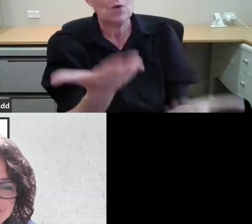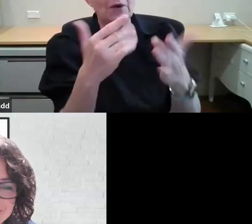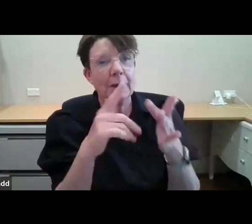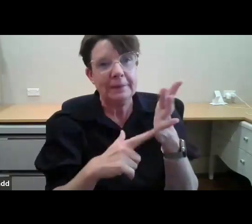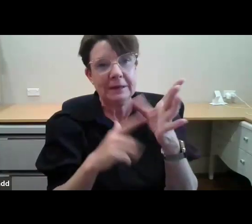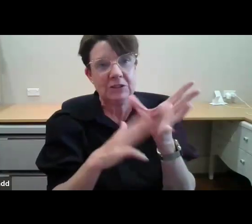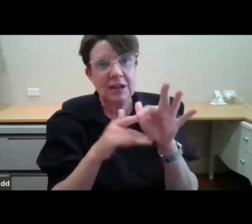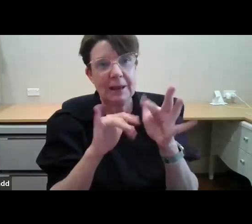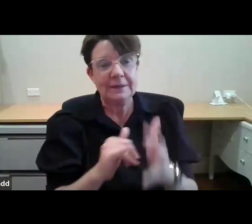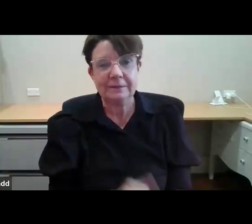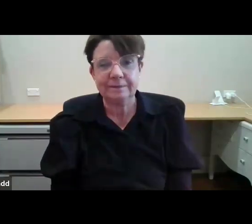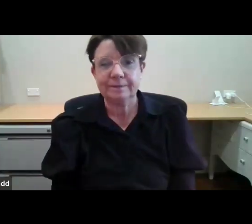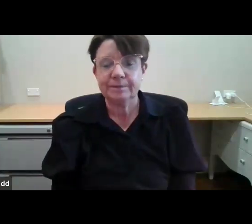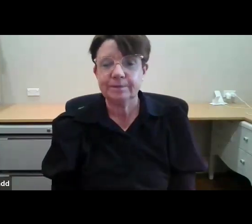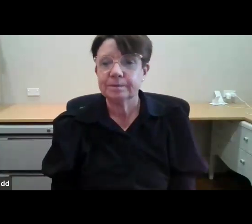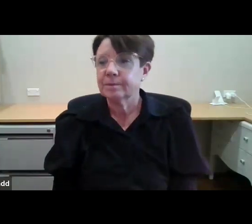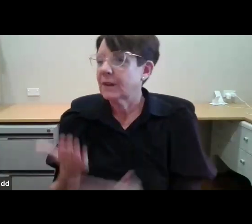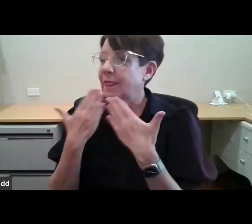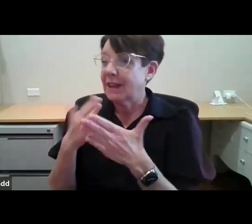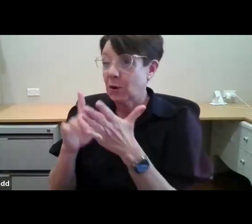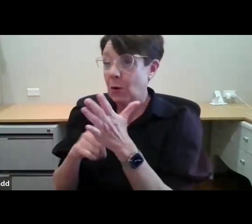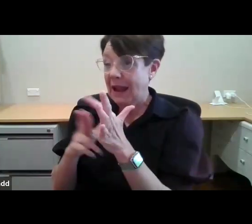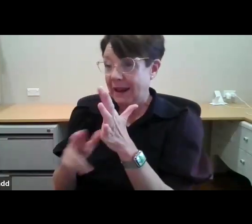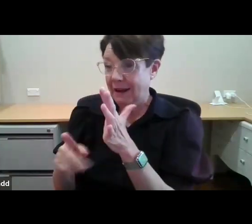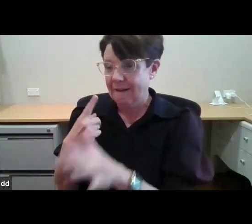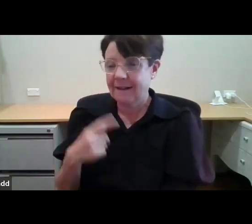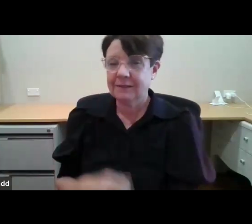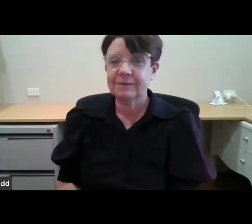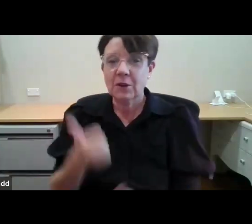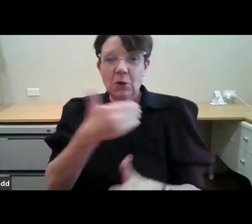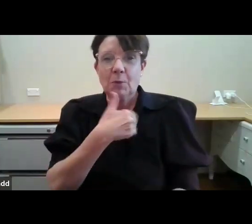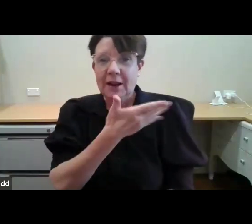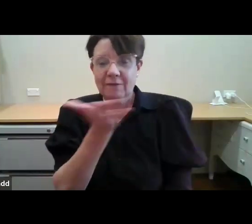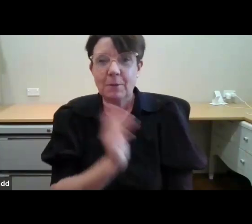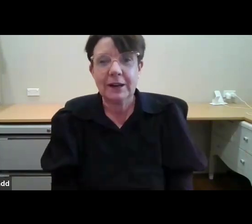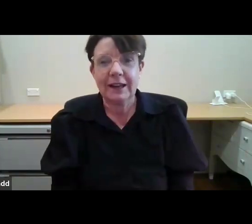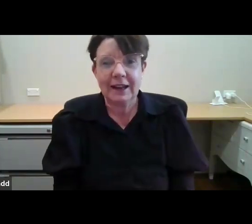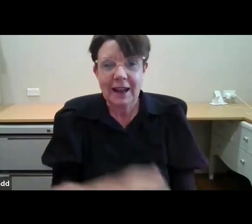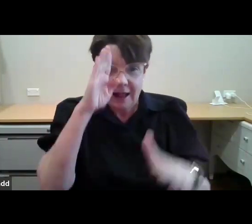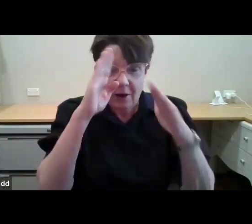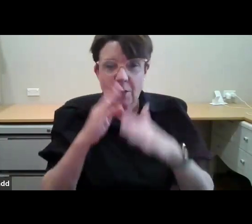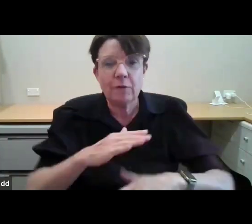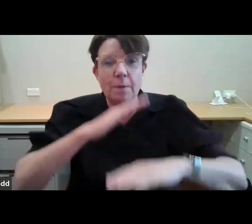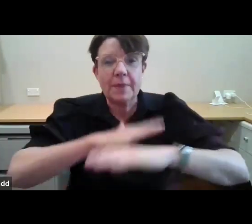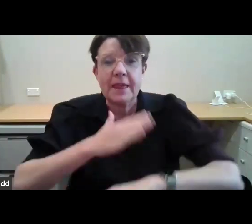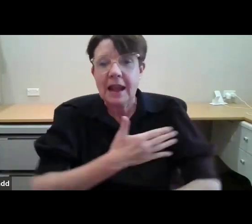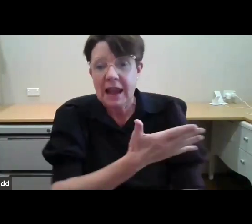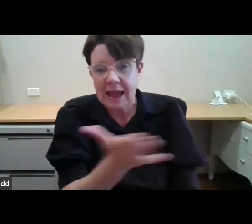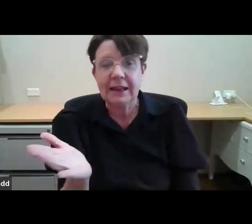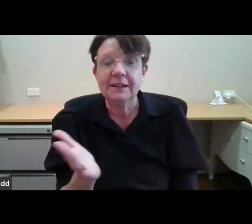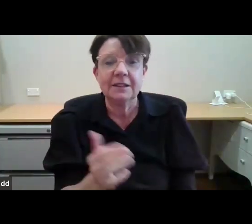Western Australia , Perth. It is fantastic to be speaking to you this morning about this incredibly important